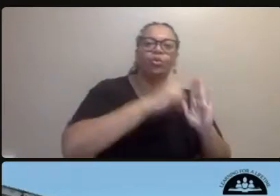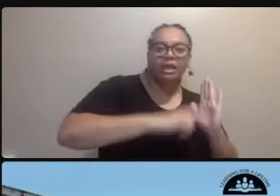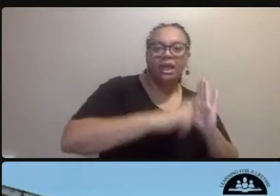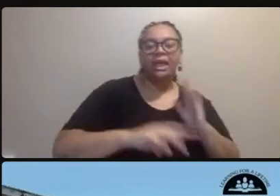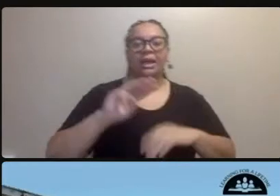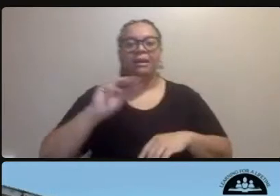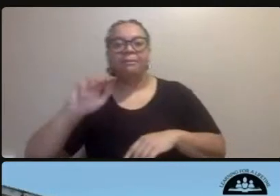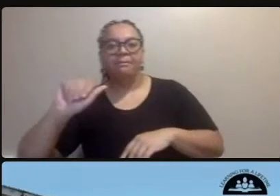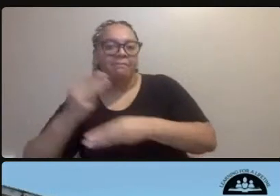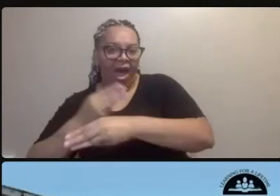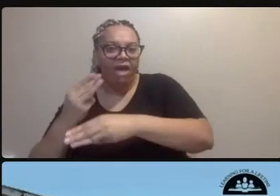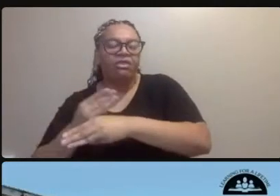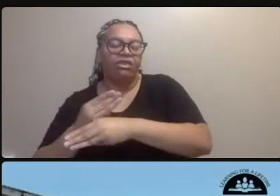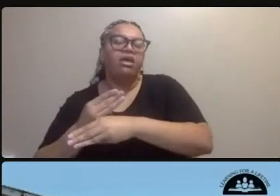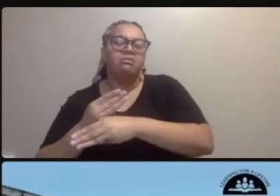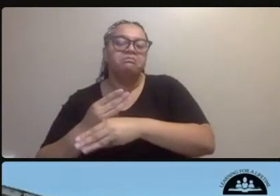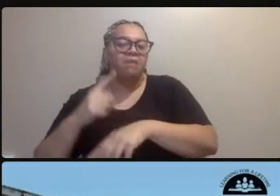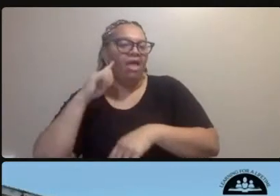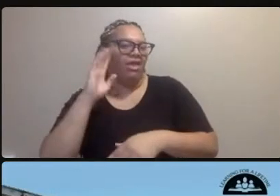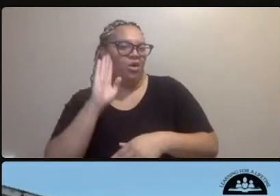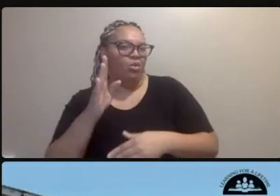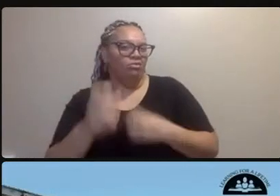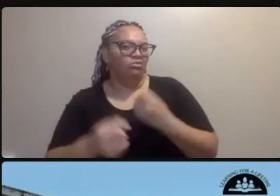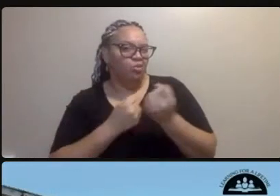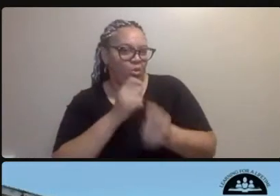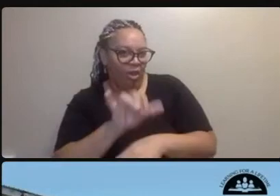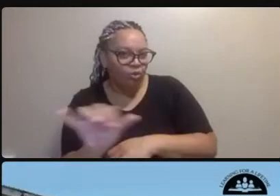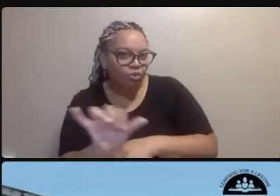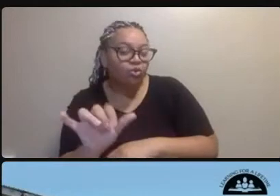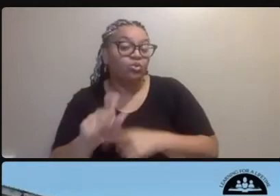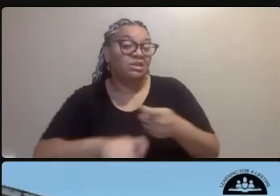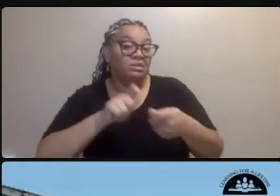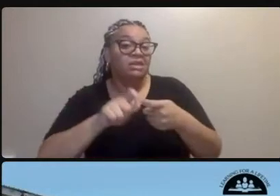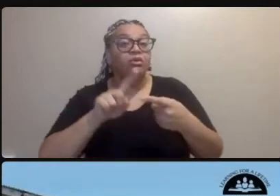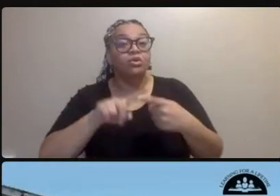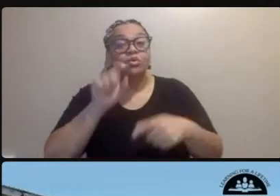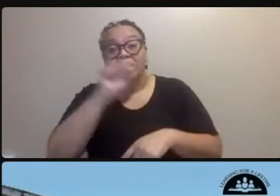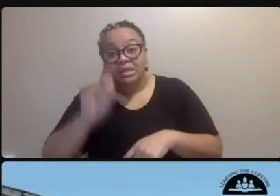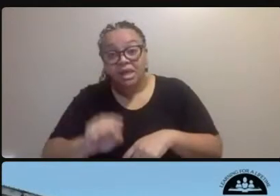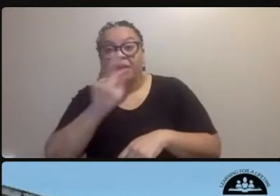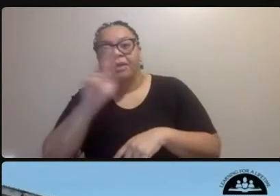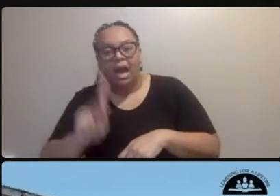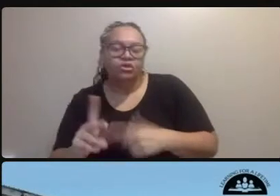AND THEN ADDRESSING THE GAP IN READING AND MATH, THE PANDEMIC